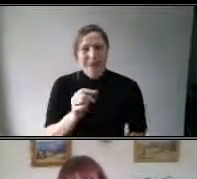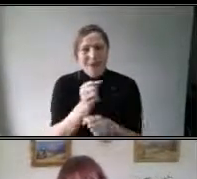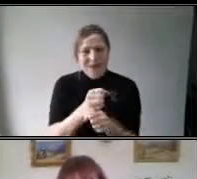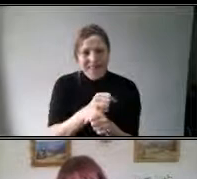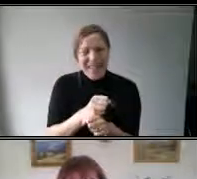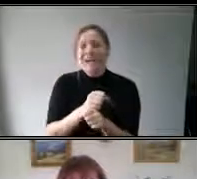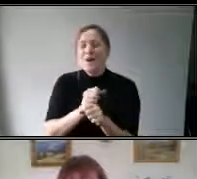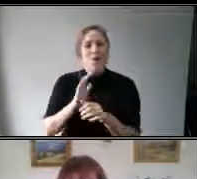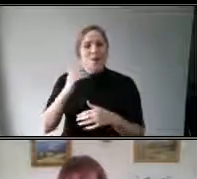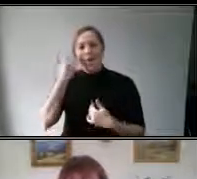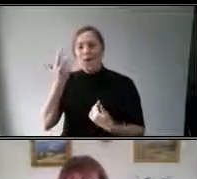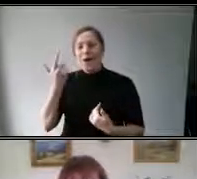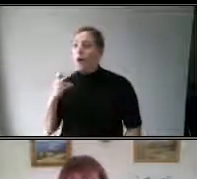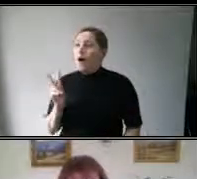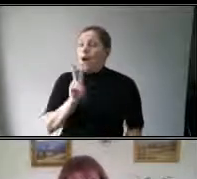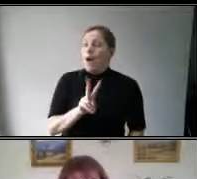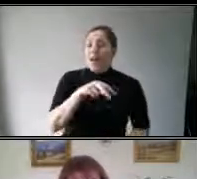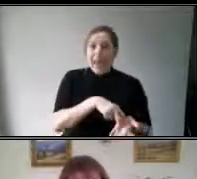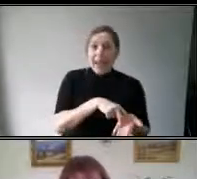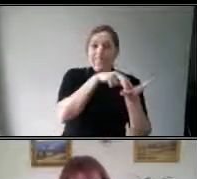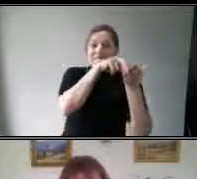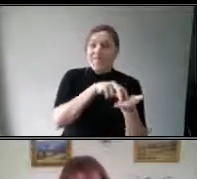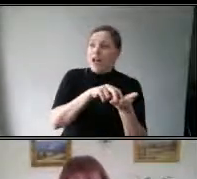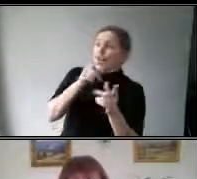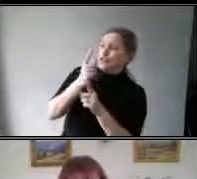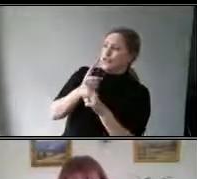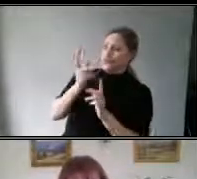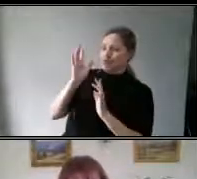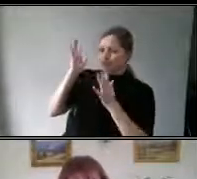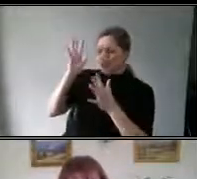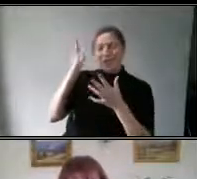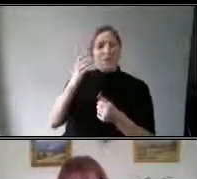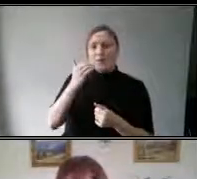other at the lift and have a bit of a chin wag um and i think it was just yeah he just